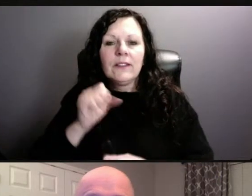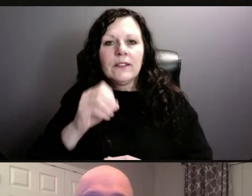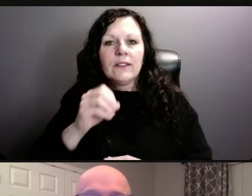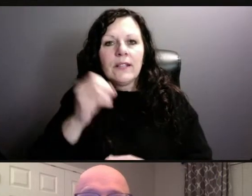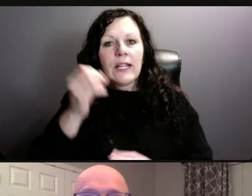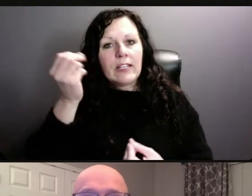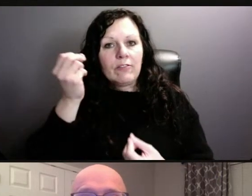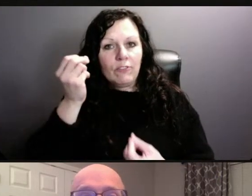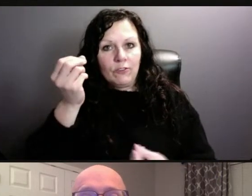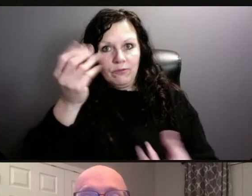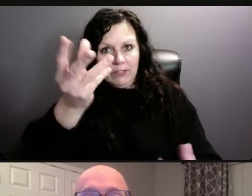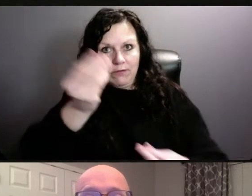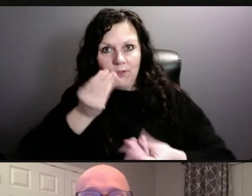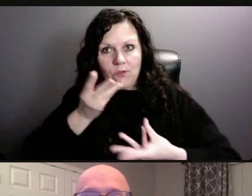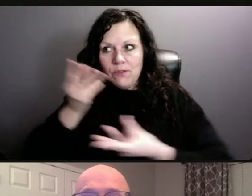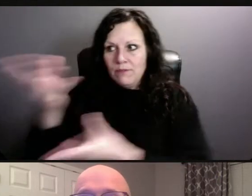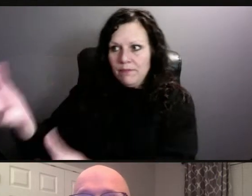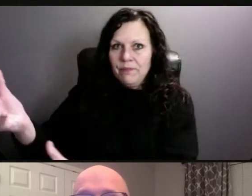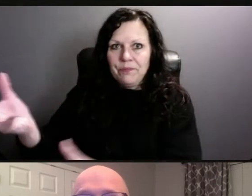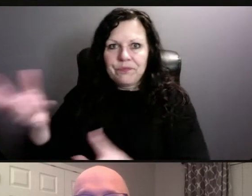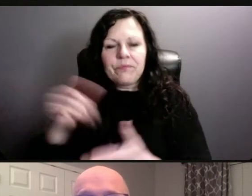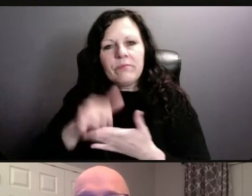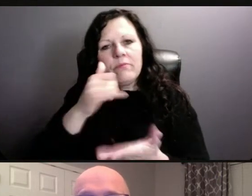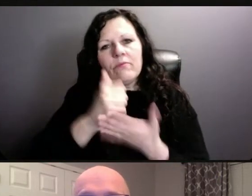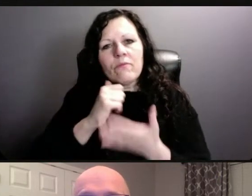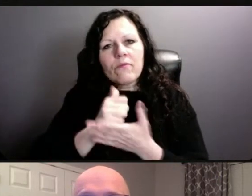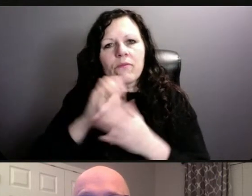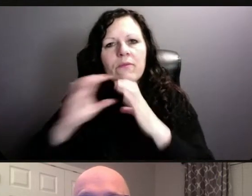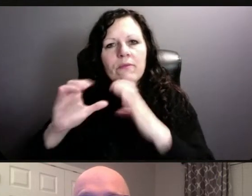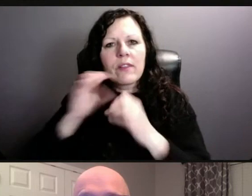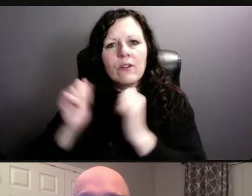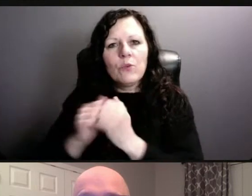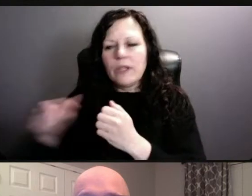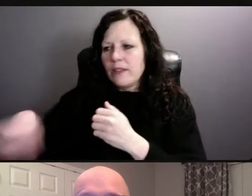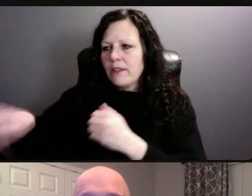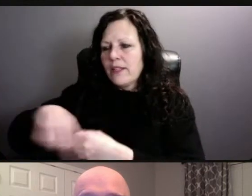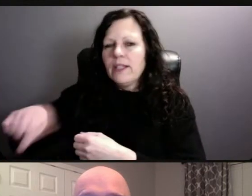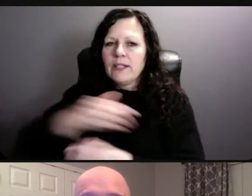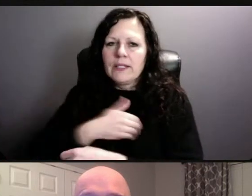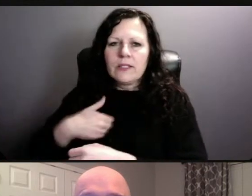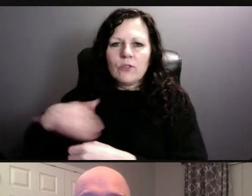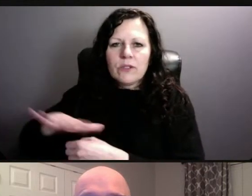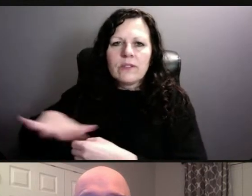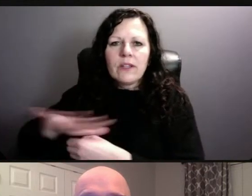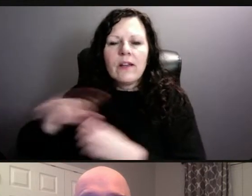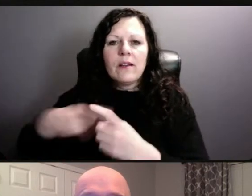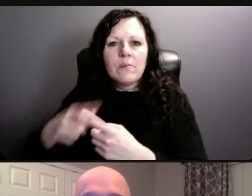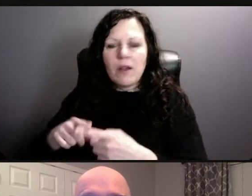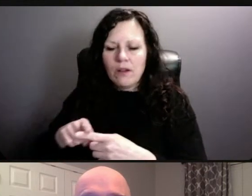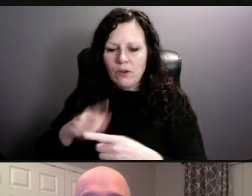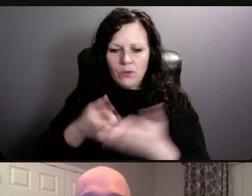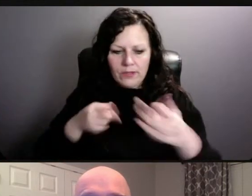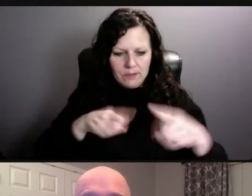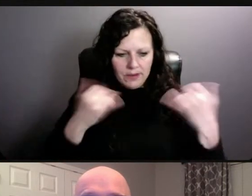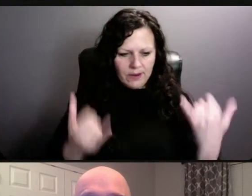WE'RE YOU KNOW, THERE?